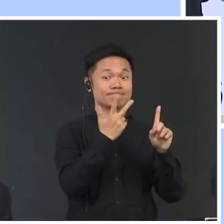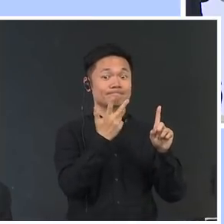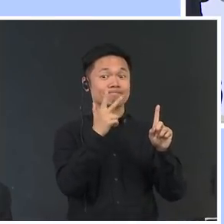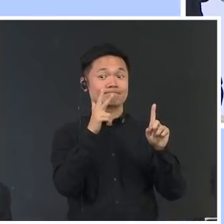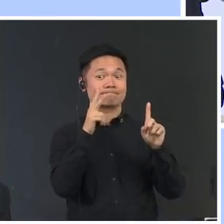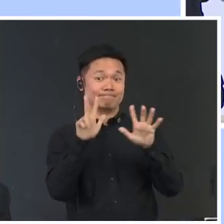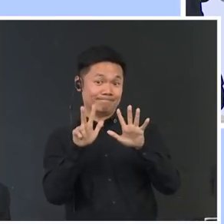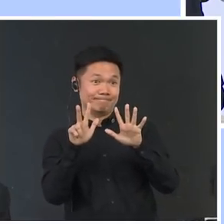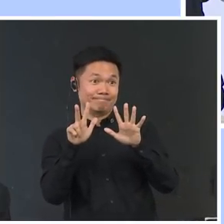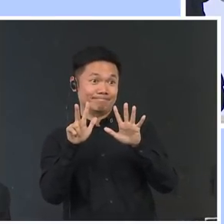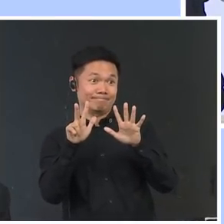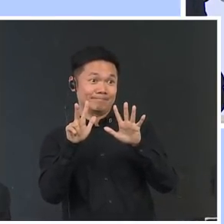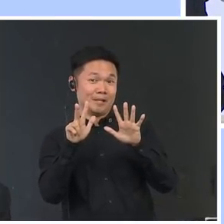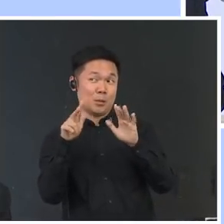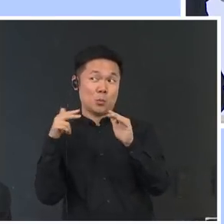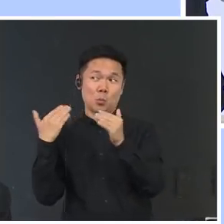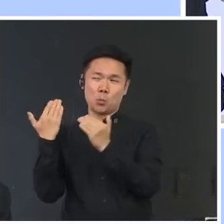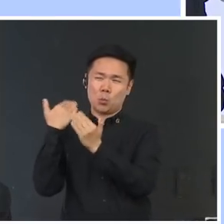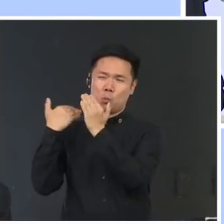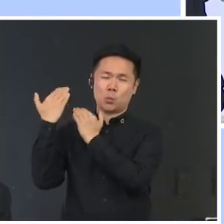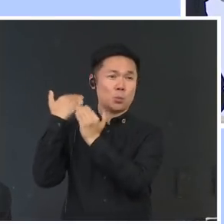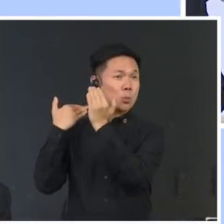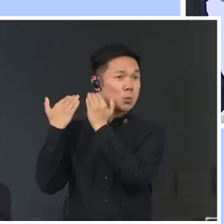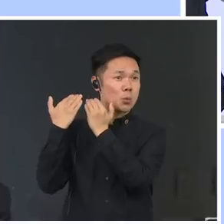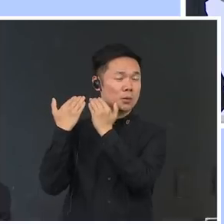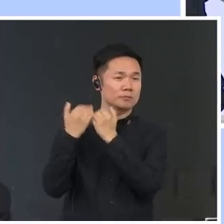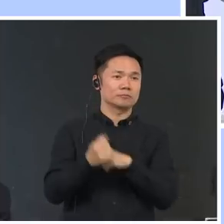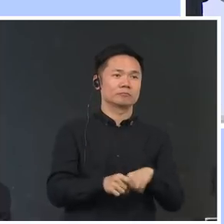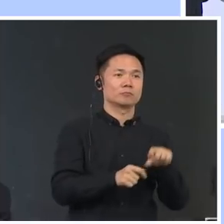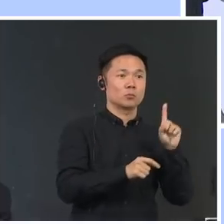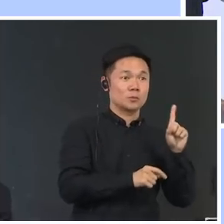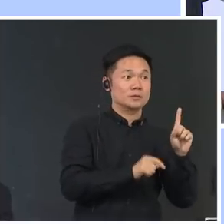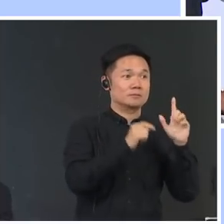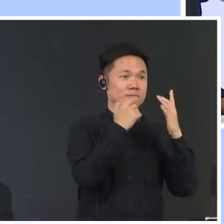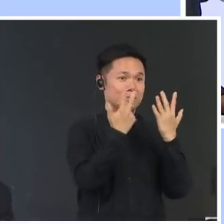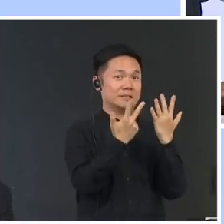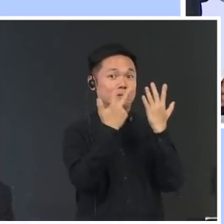Let us now move on to the diagram, which I believe will clarify what I have just mentioned.